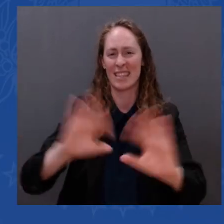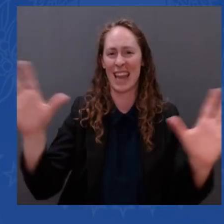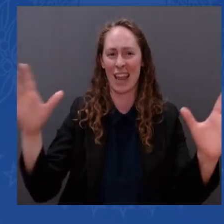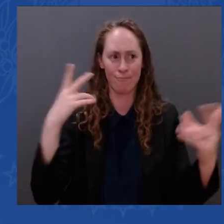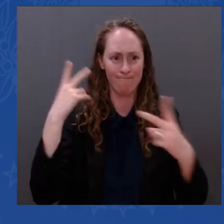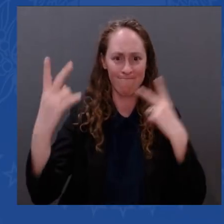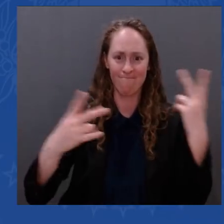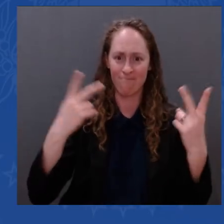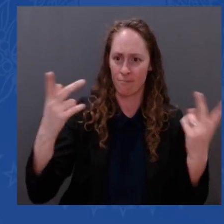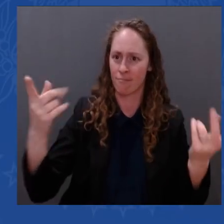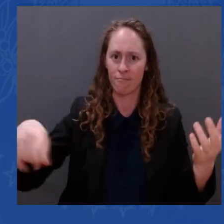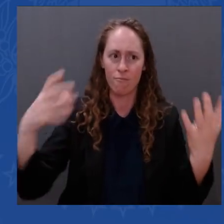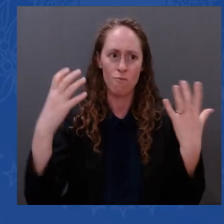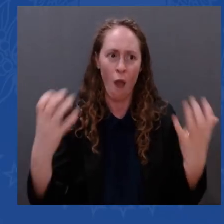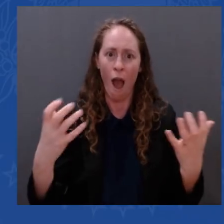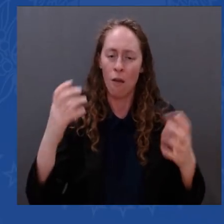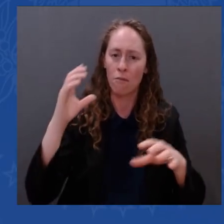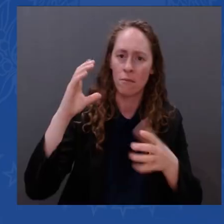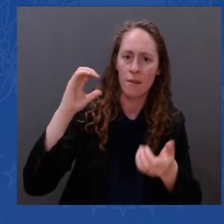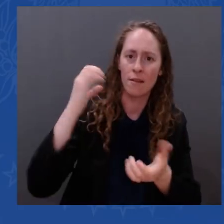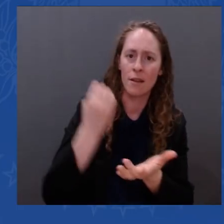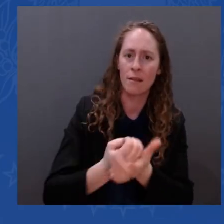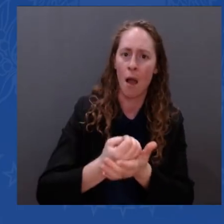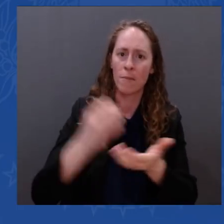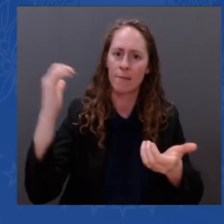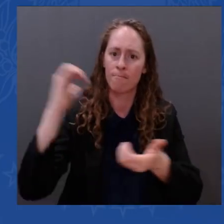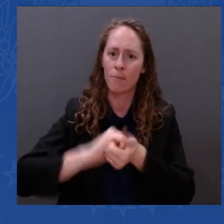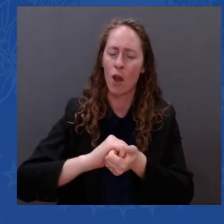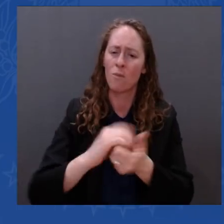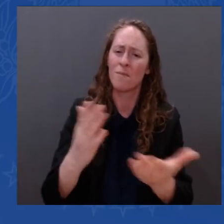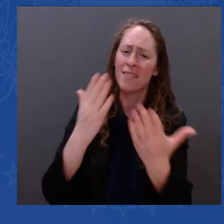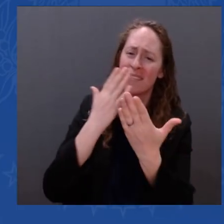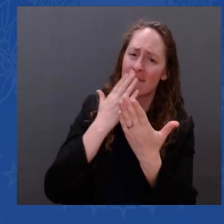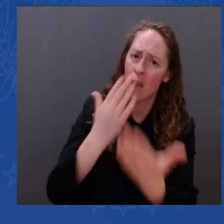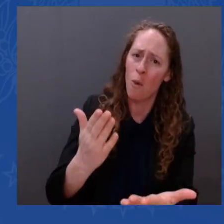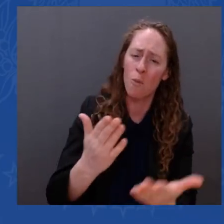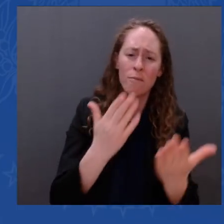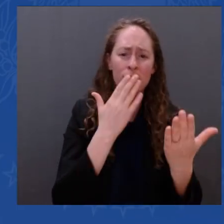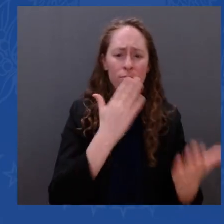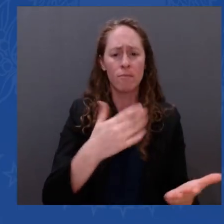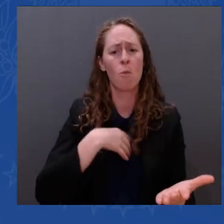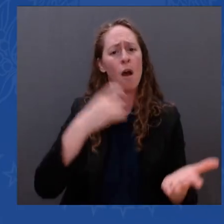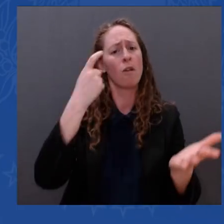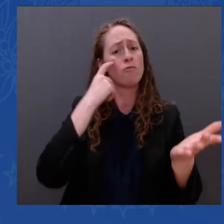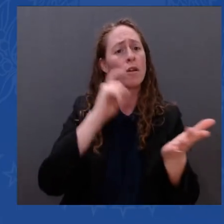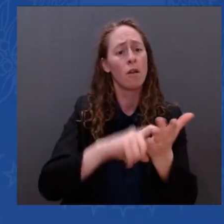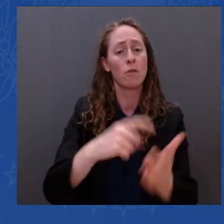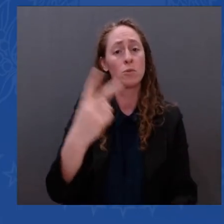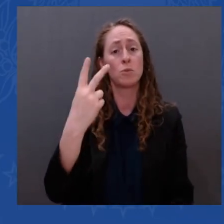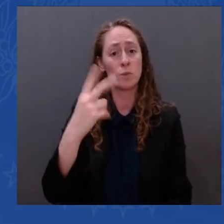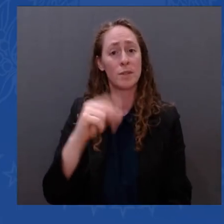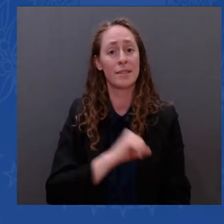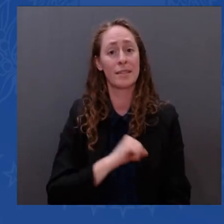and the two senators in Georgia, Rafael Warnock and Jon Ossoff, for how they've been fighting for Georgia